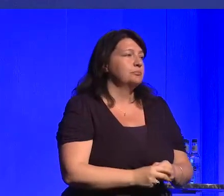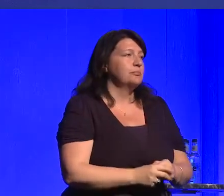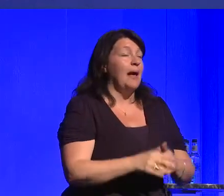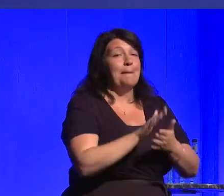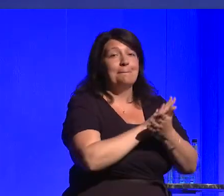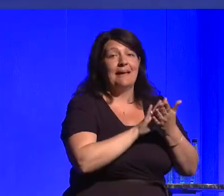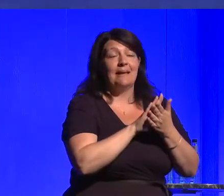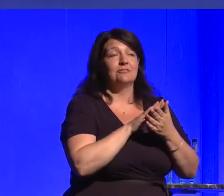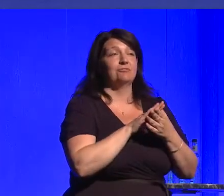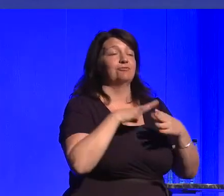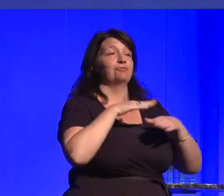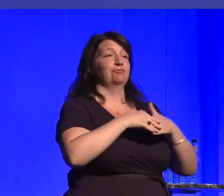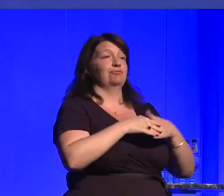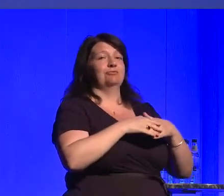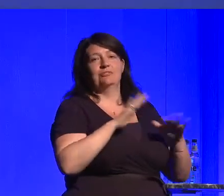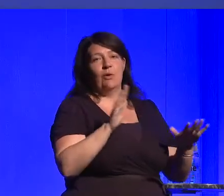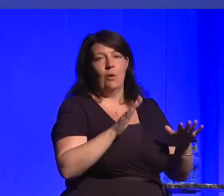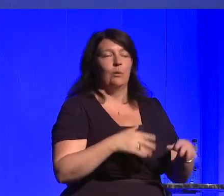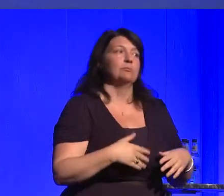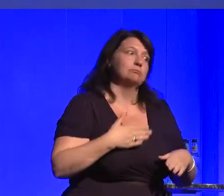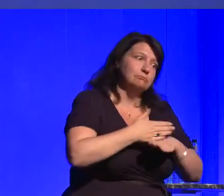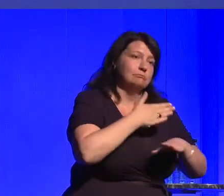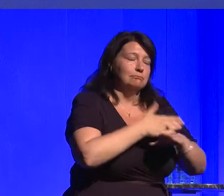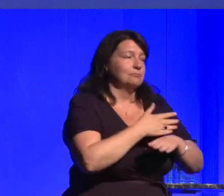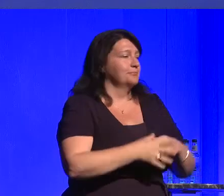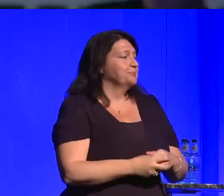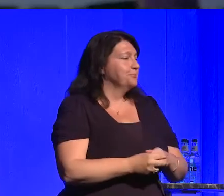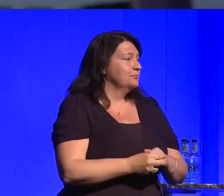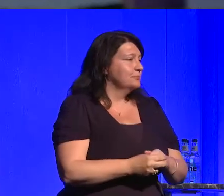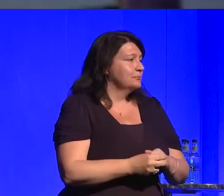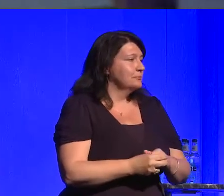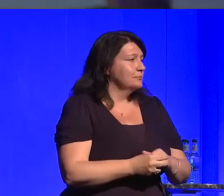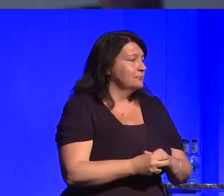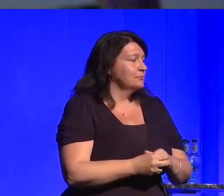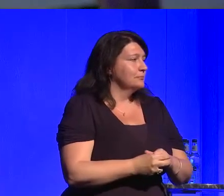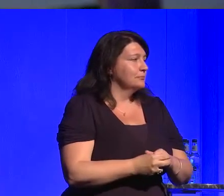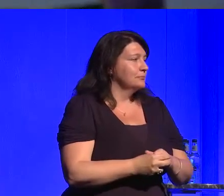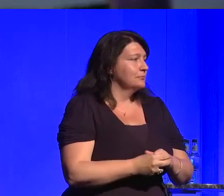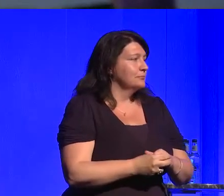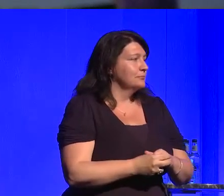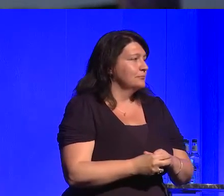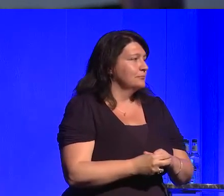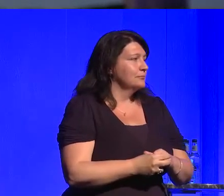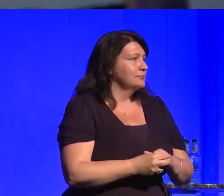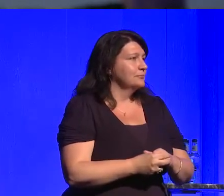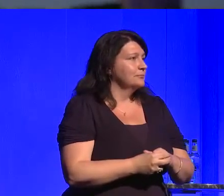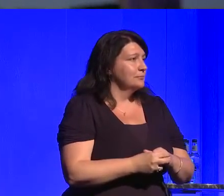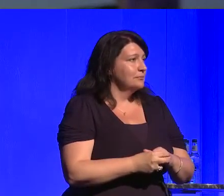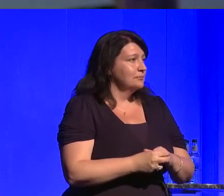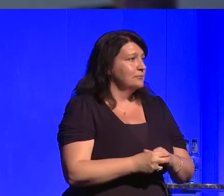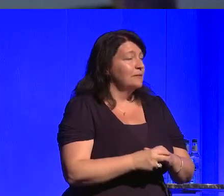This is going to be a call, I think, for some quite difficult, quite radical changes, of